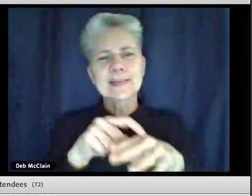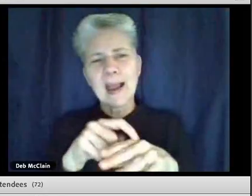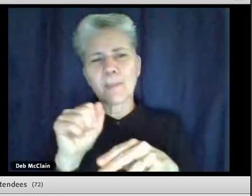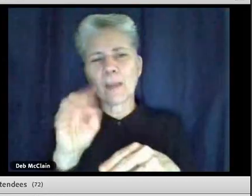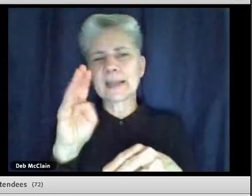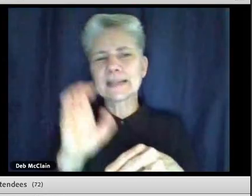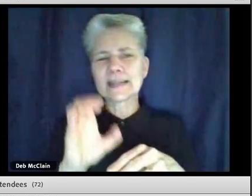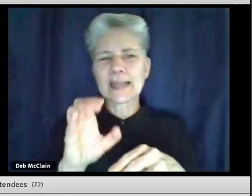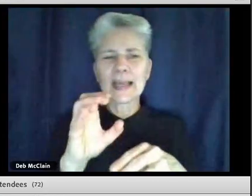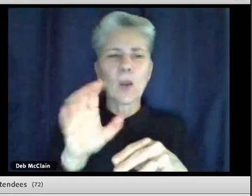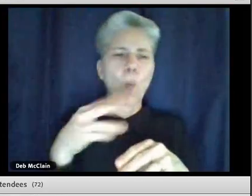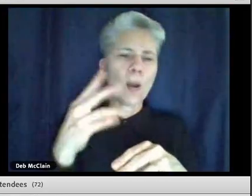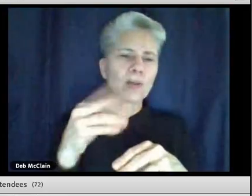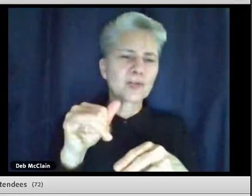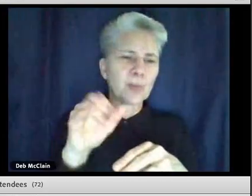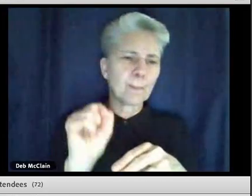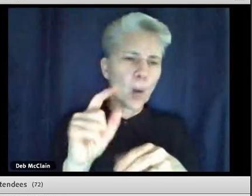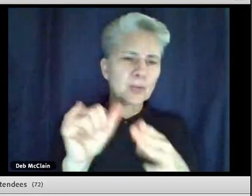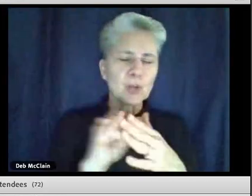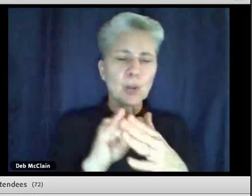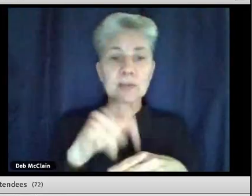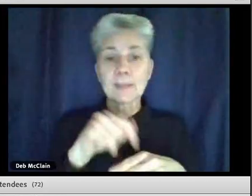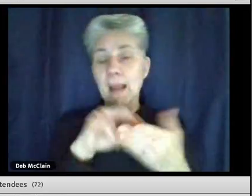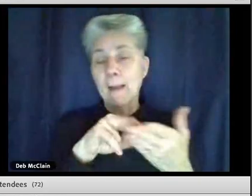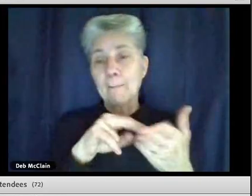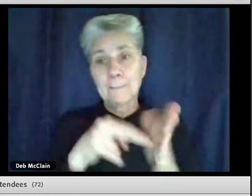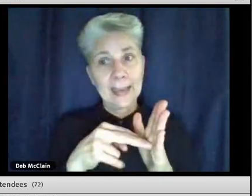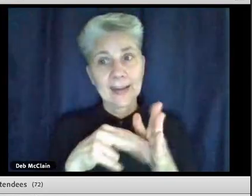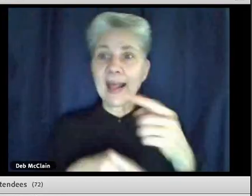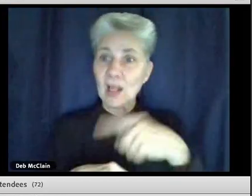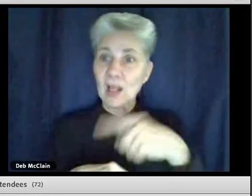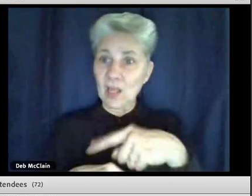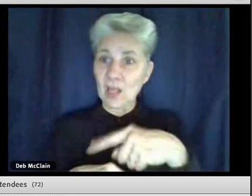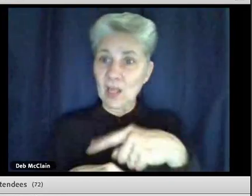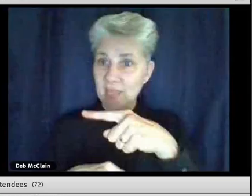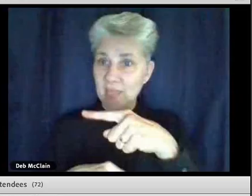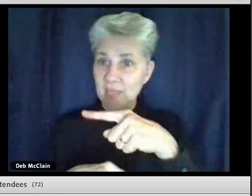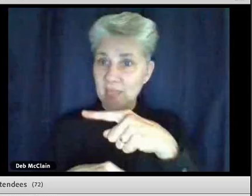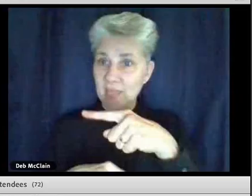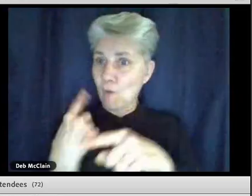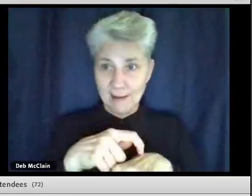So AP News, NPR, Time, ABC News, the Washington Post, New York Times.